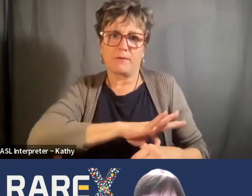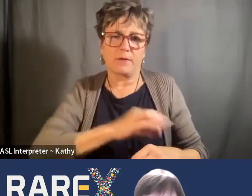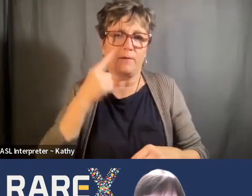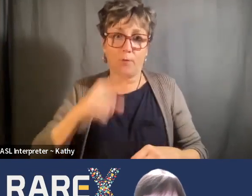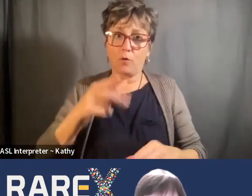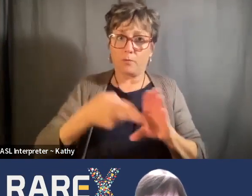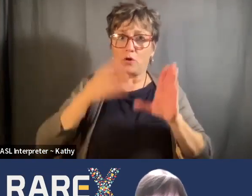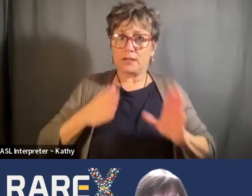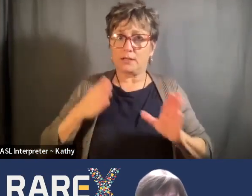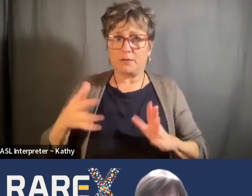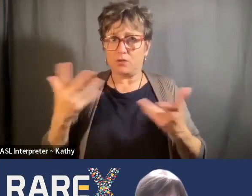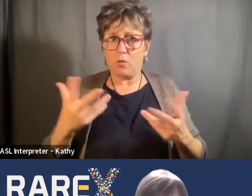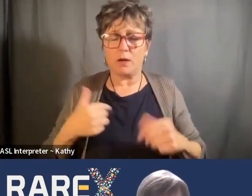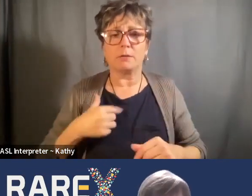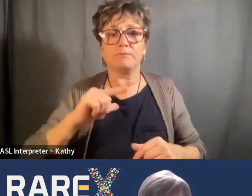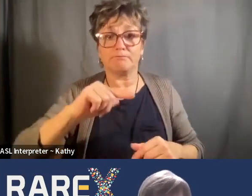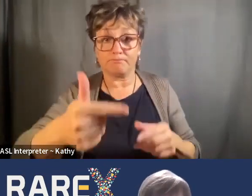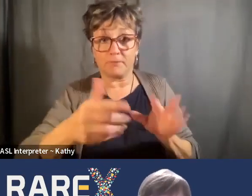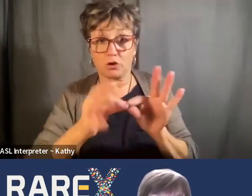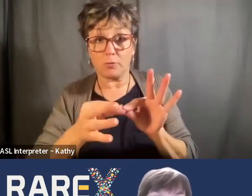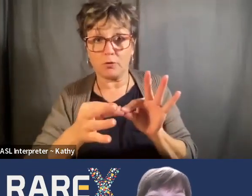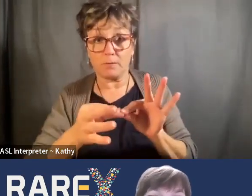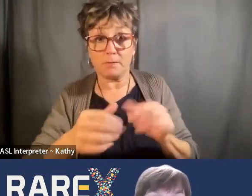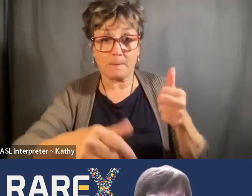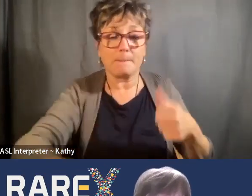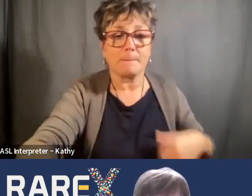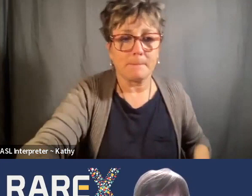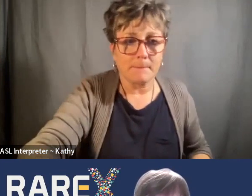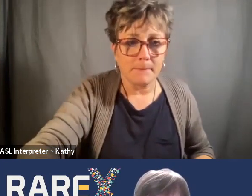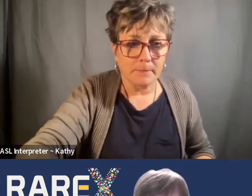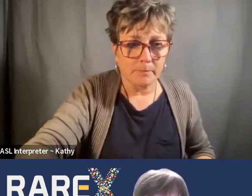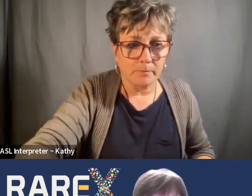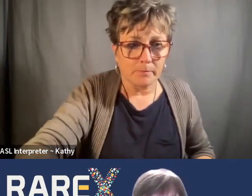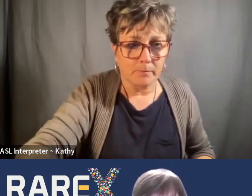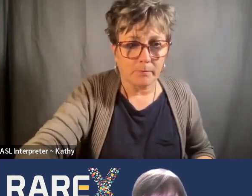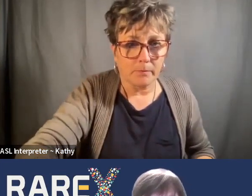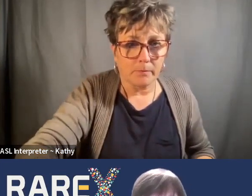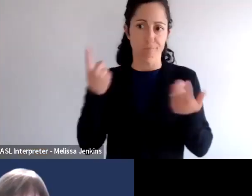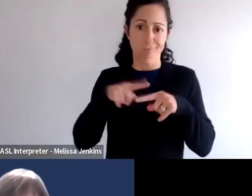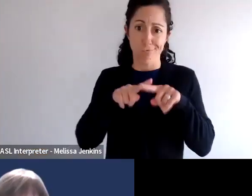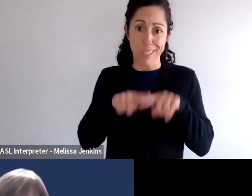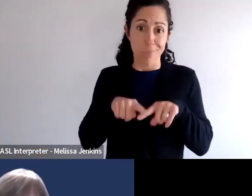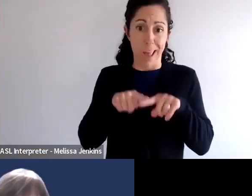Megan: It depends on on on your interest in in research if you're not interested in